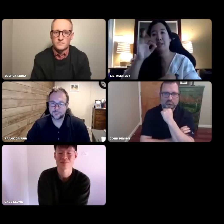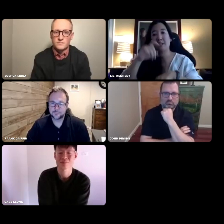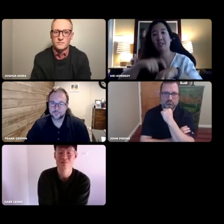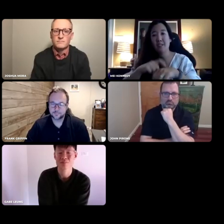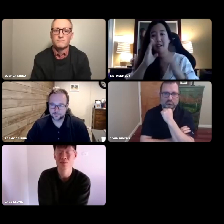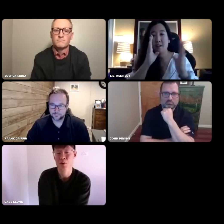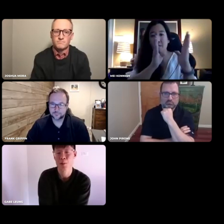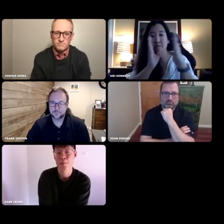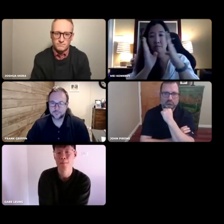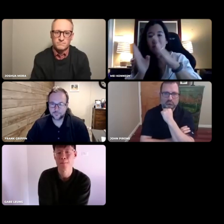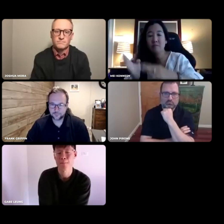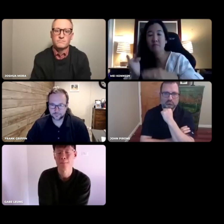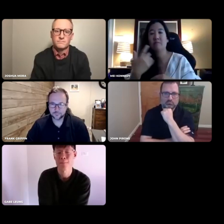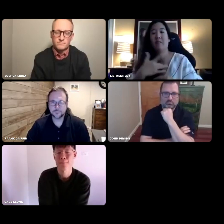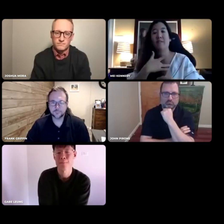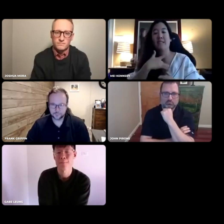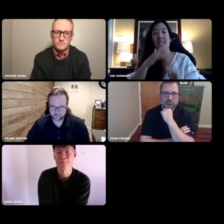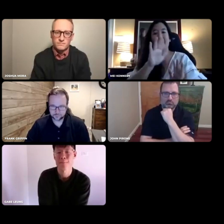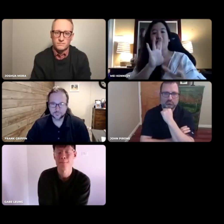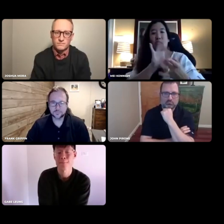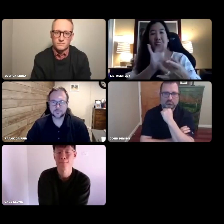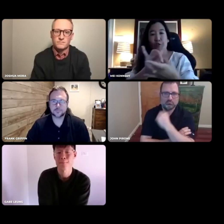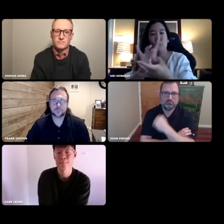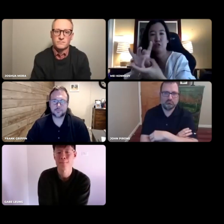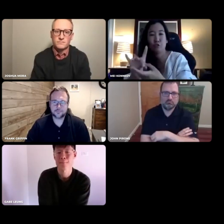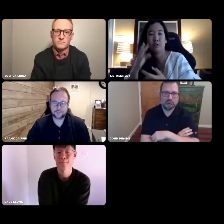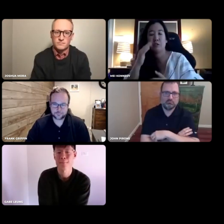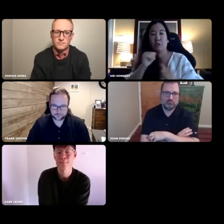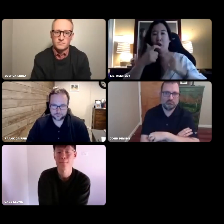Maybe you can meet with each of your students face-to-face throughout the day.